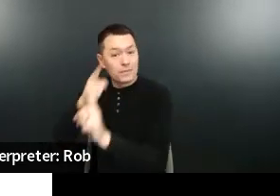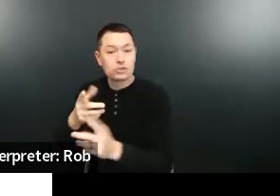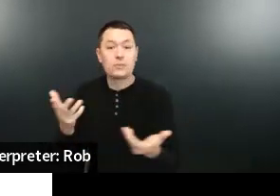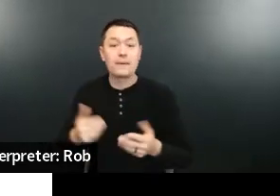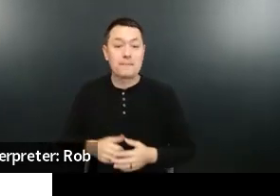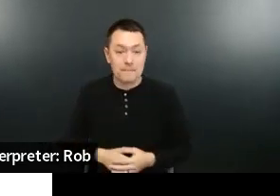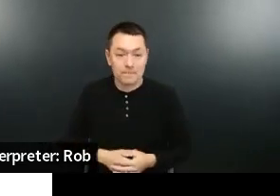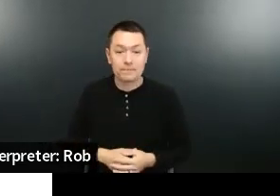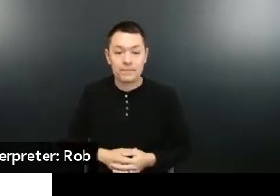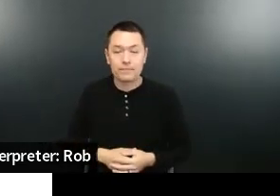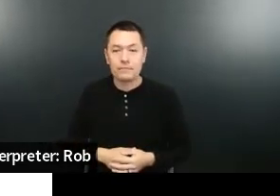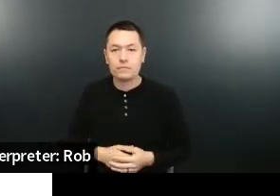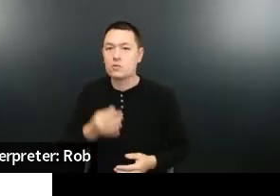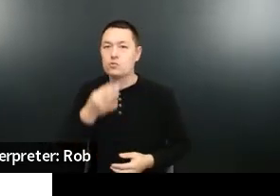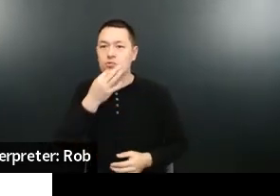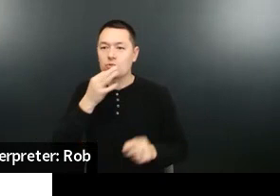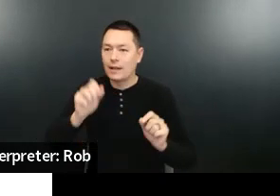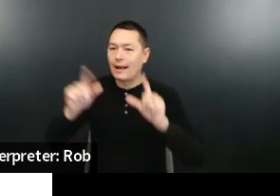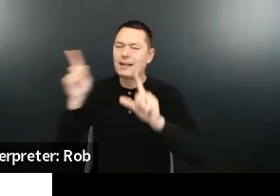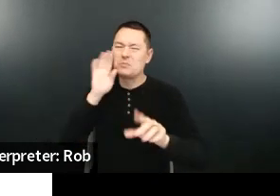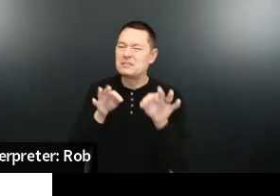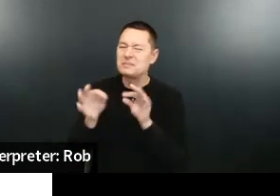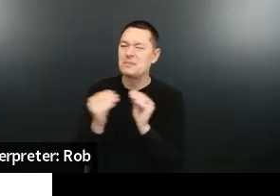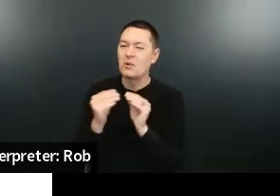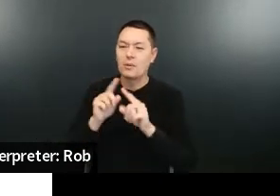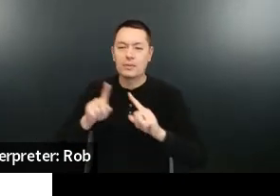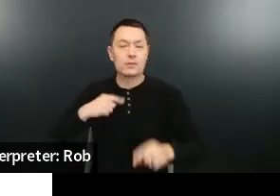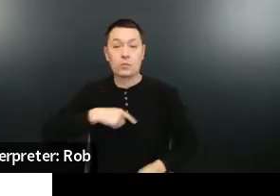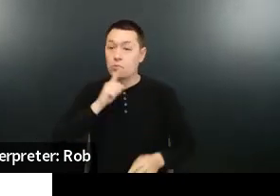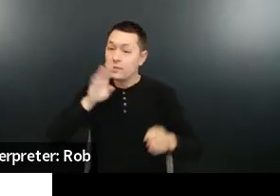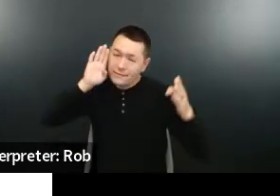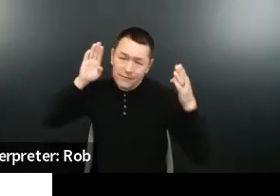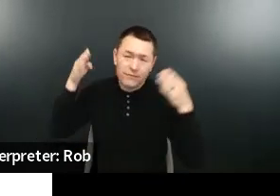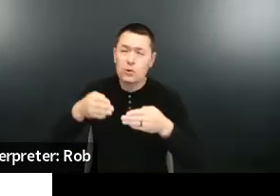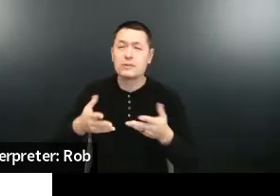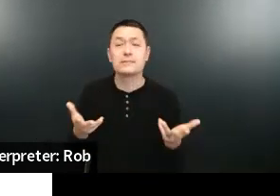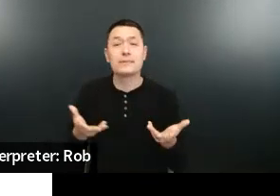when that upcoming slide is that really focused on student equity.